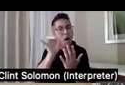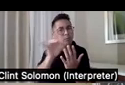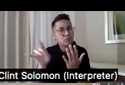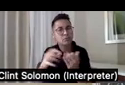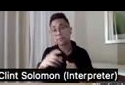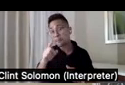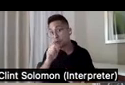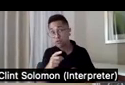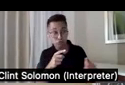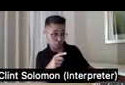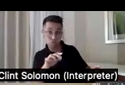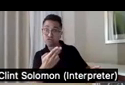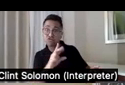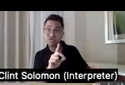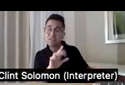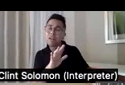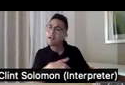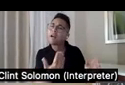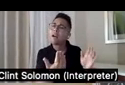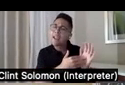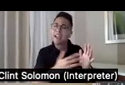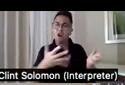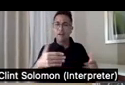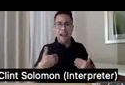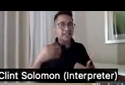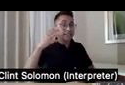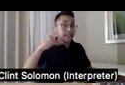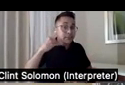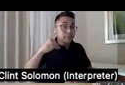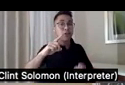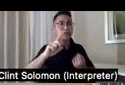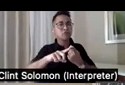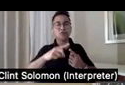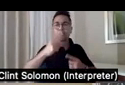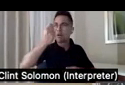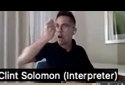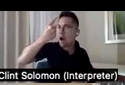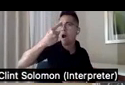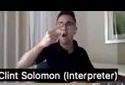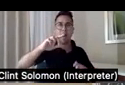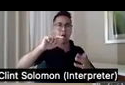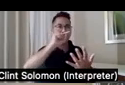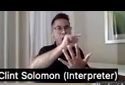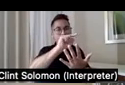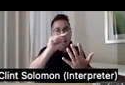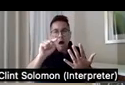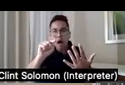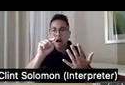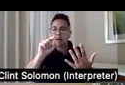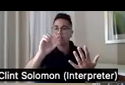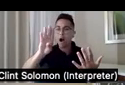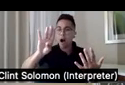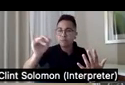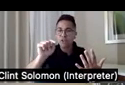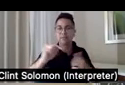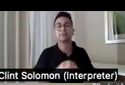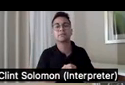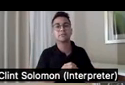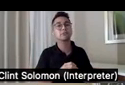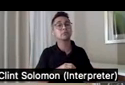again has the experiences to ground understanding of the object so i know very little about cars